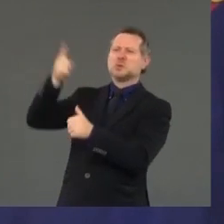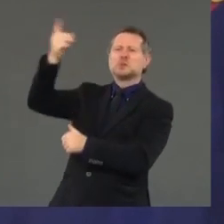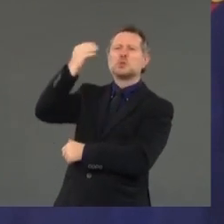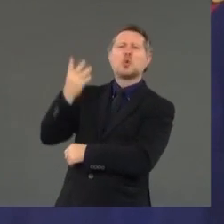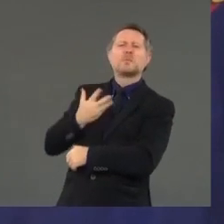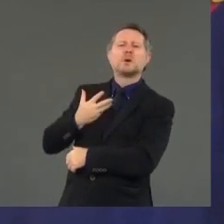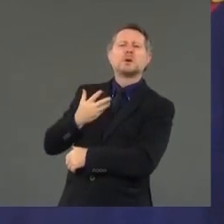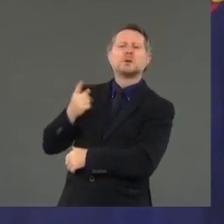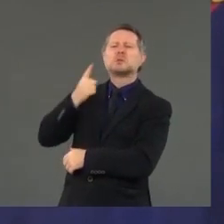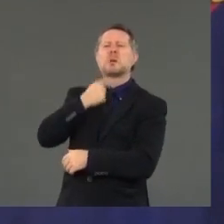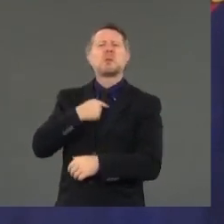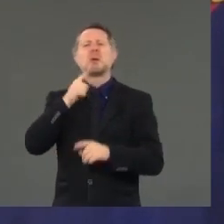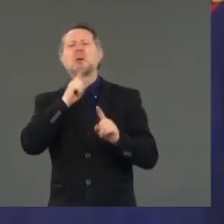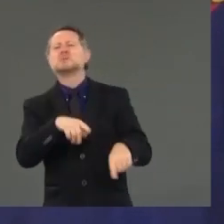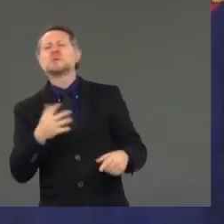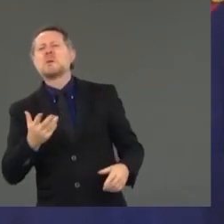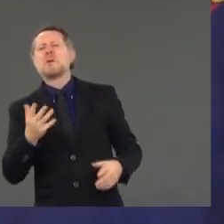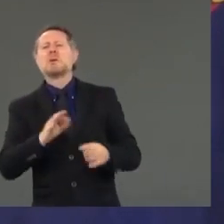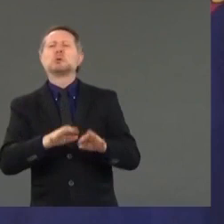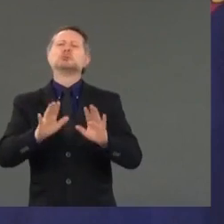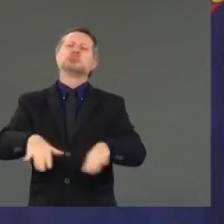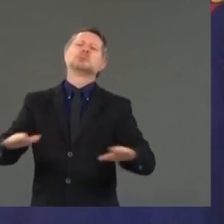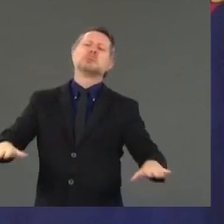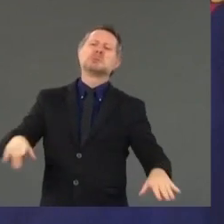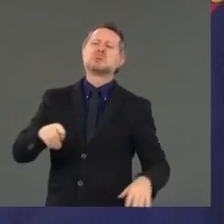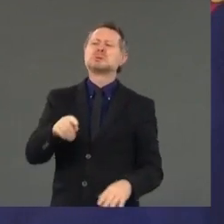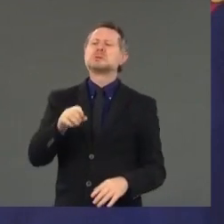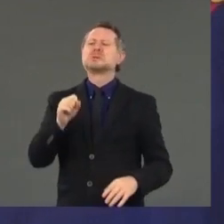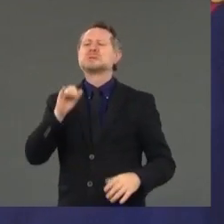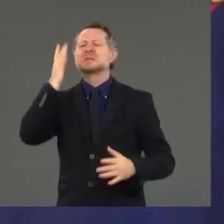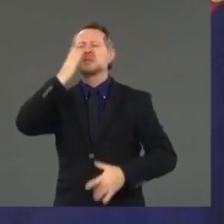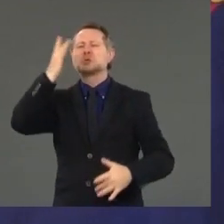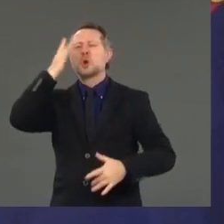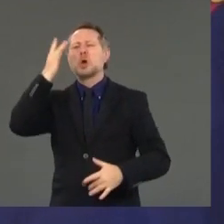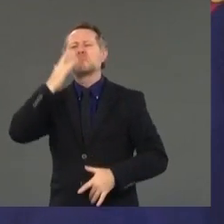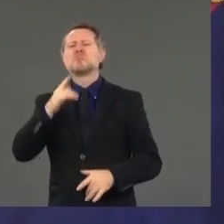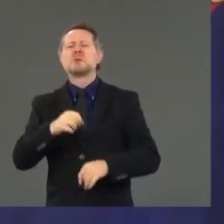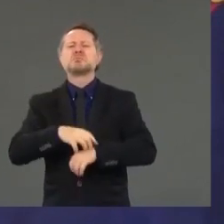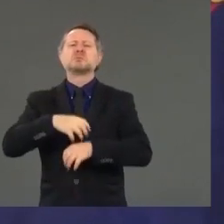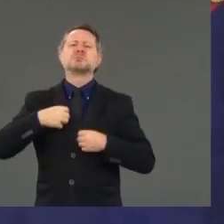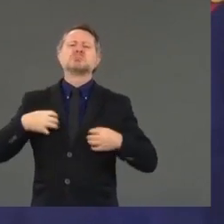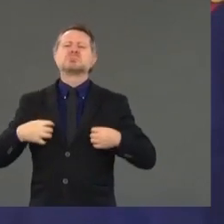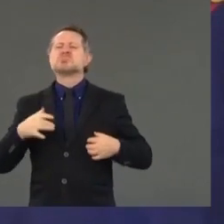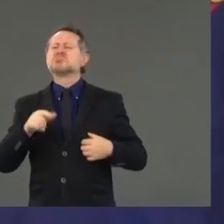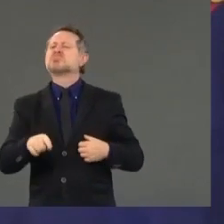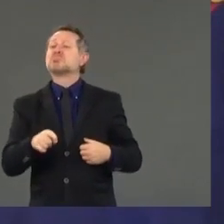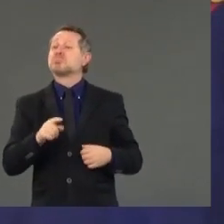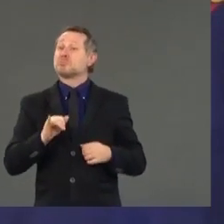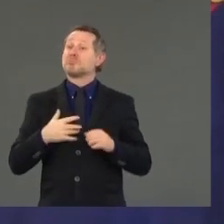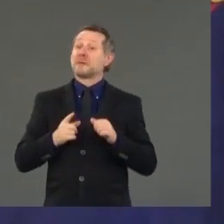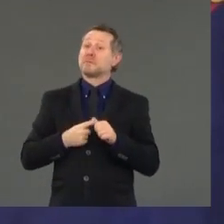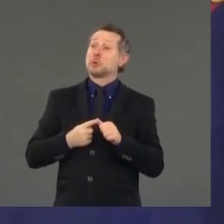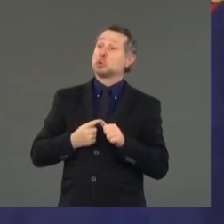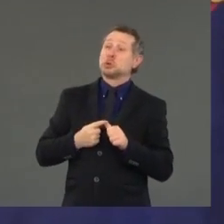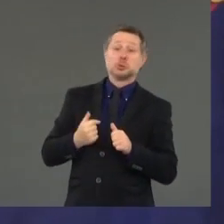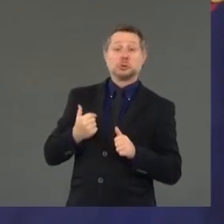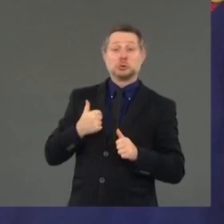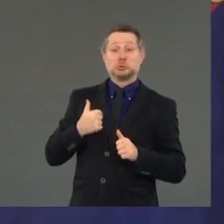IS IT SAFE? UNTIL WE HAVE THIS ANSWER ON